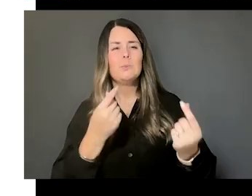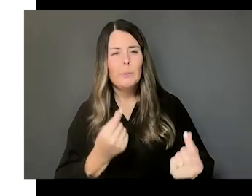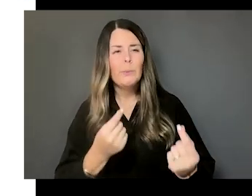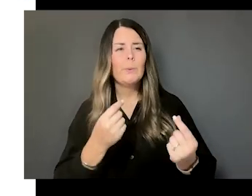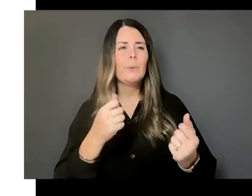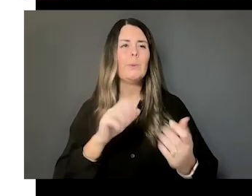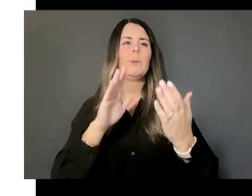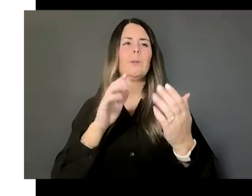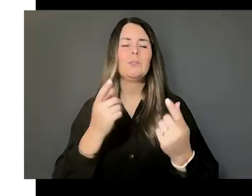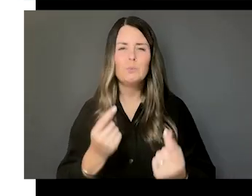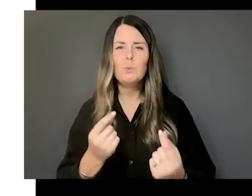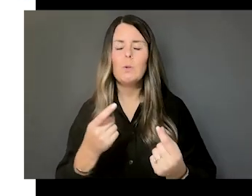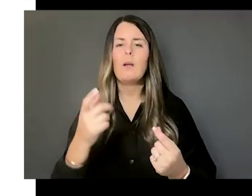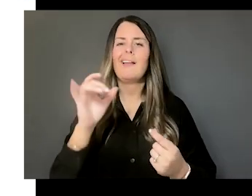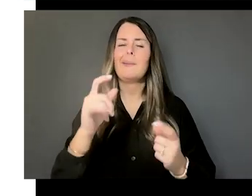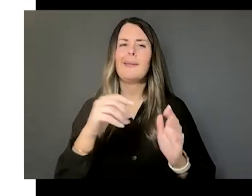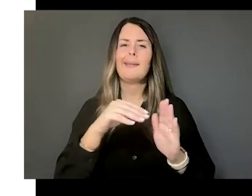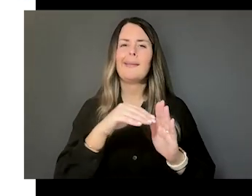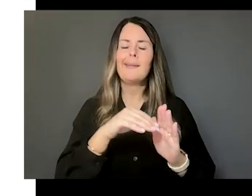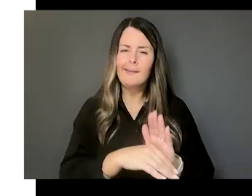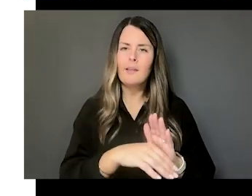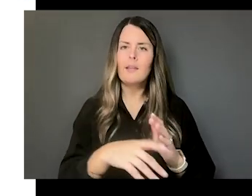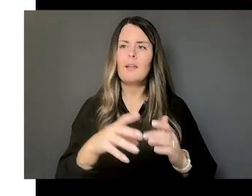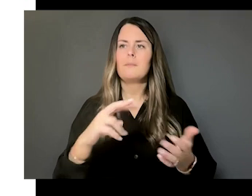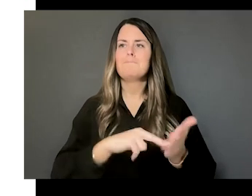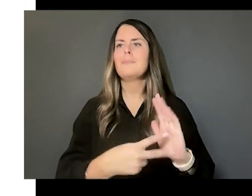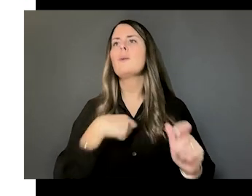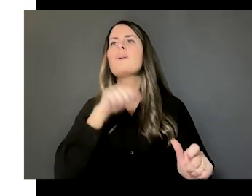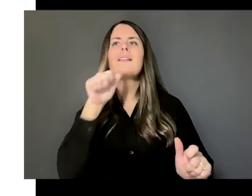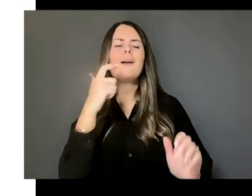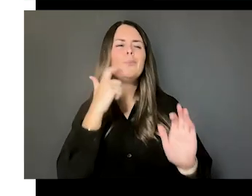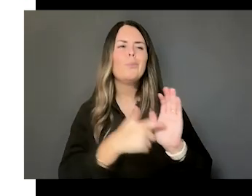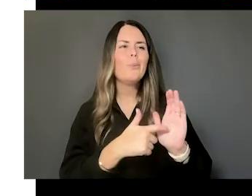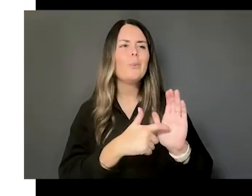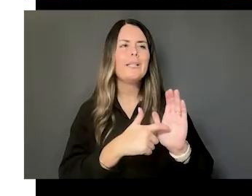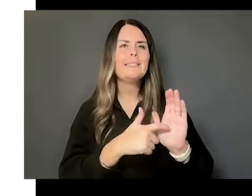And our implementation tends to dip a little bit, meaning we aren't seeing, maybe,